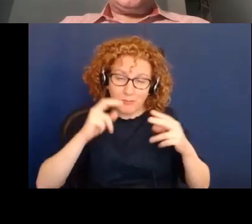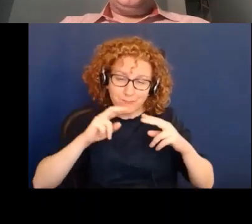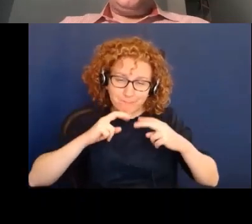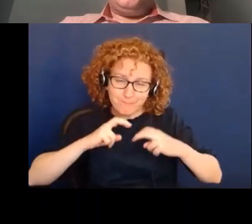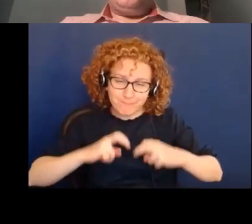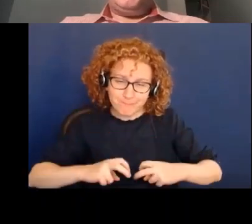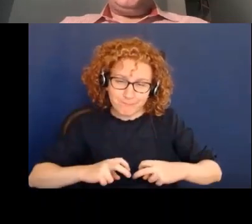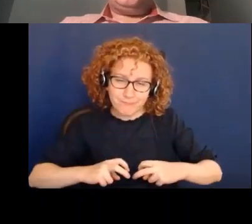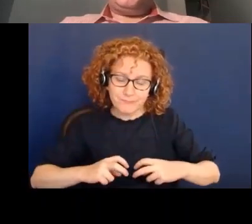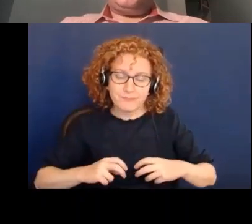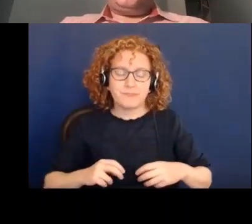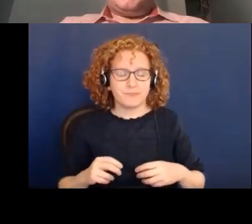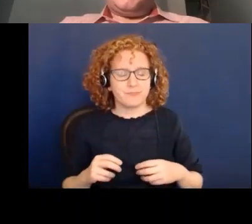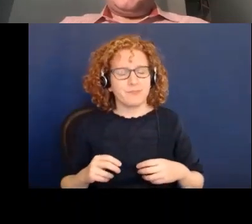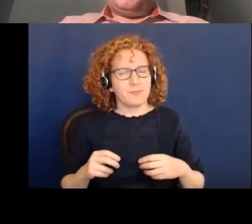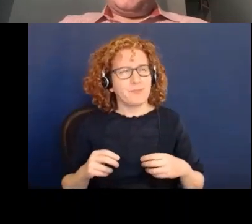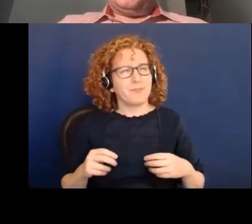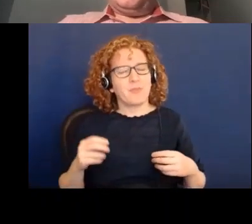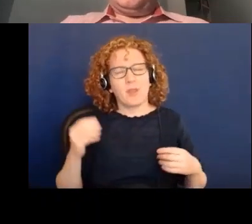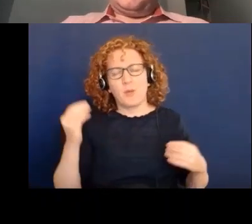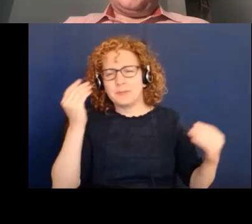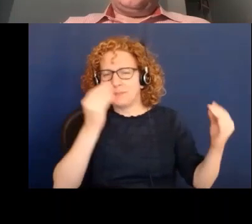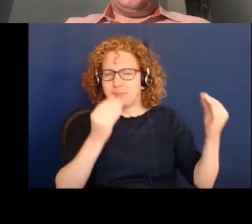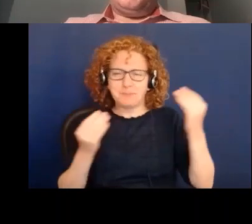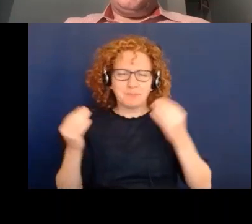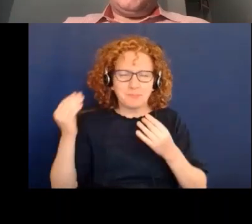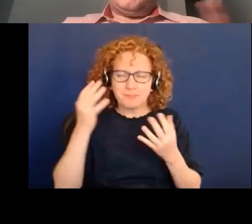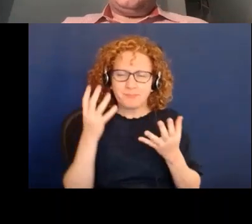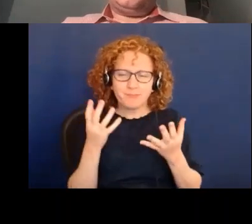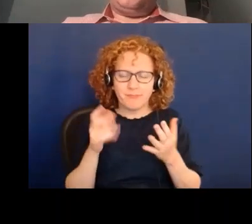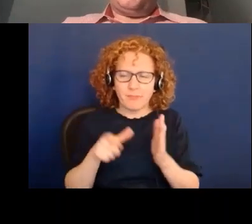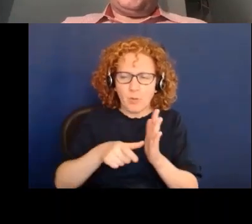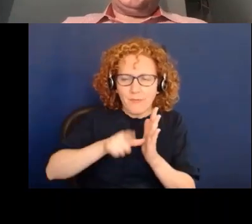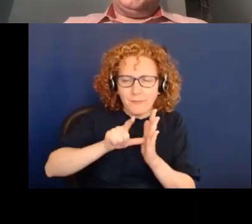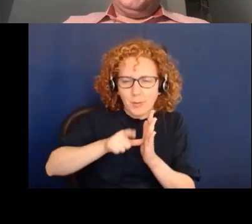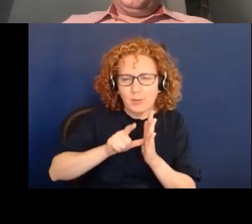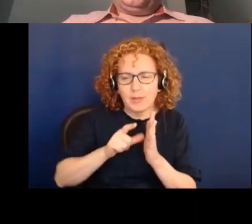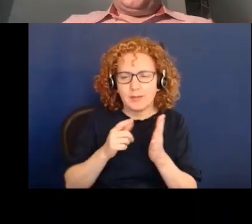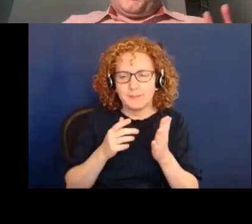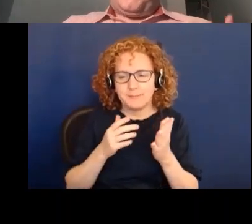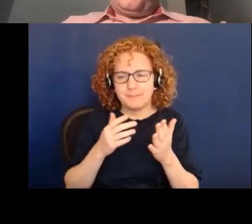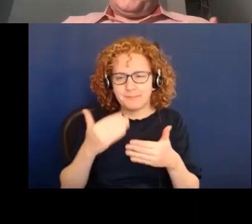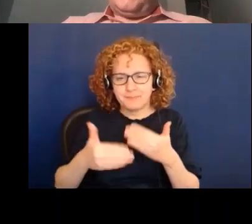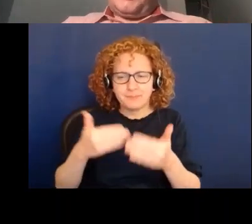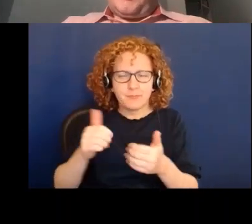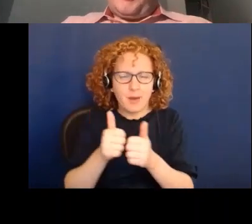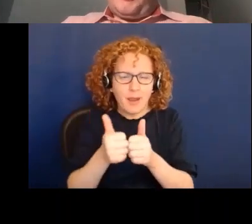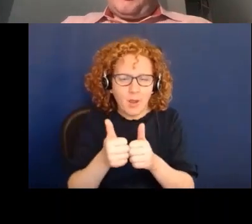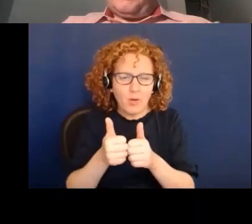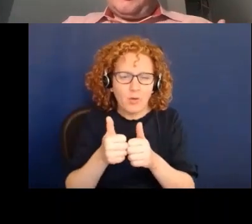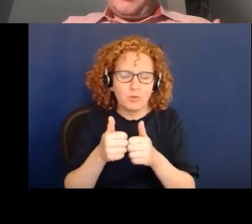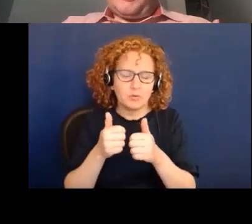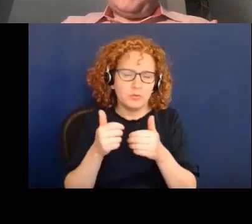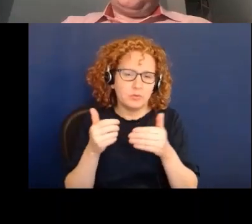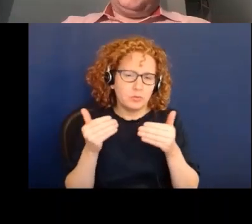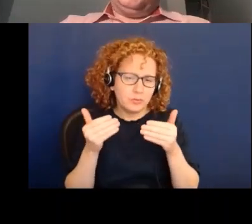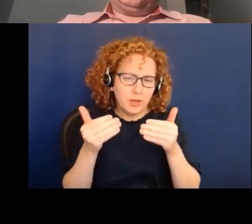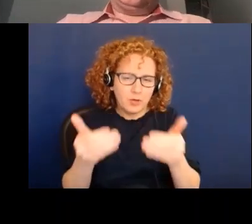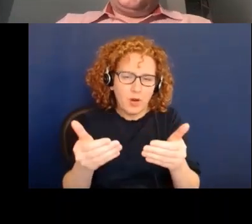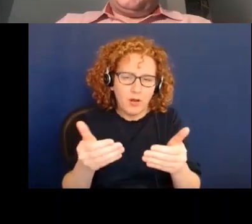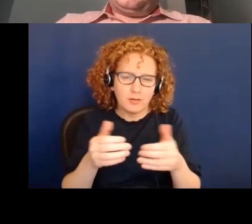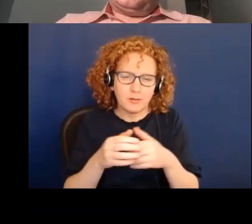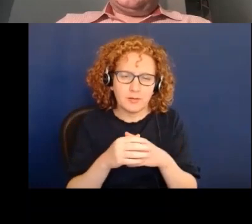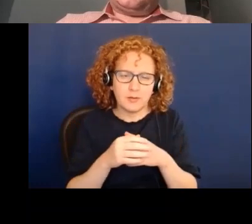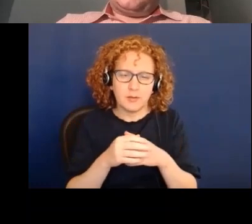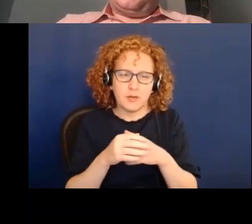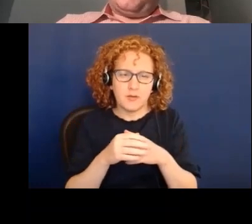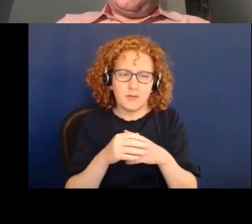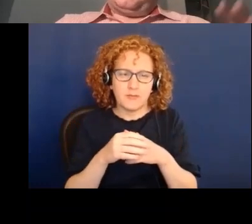so we're really sort of reviewing at this point you know how we can carry on um doing study abroad